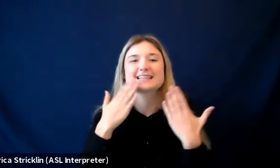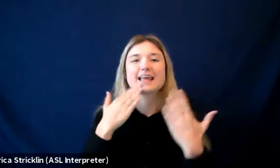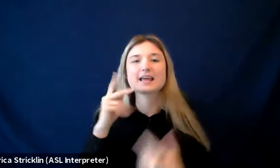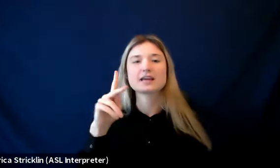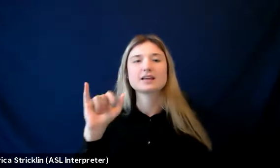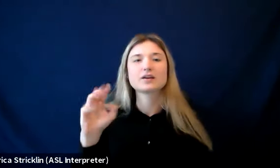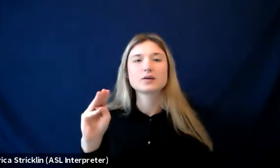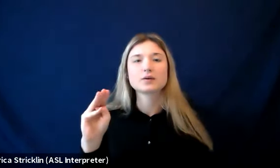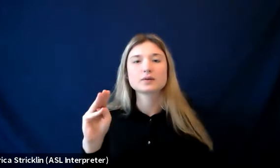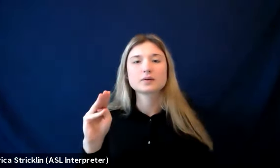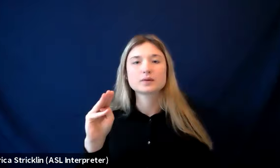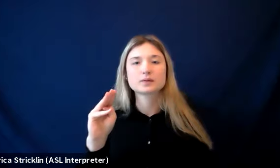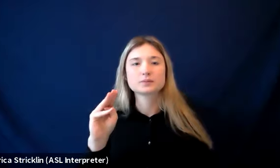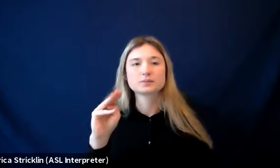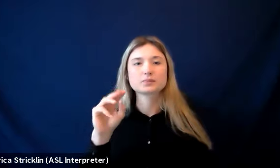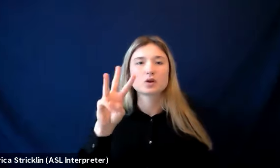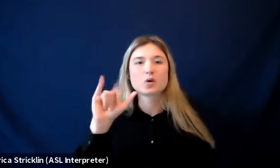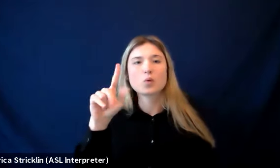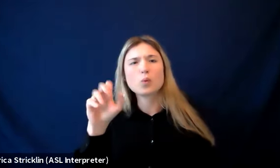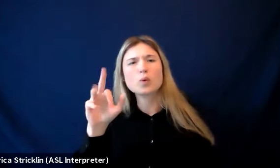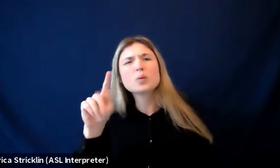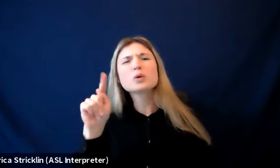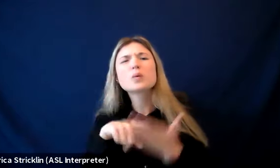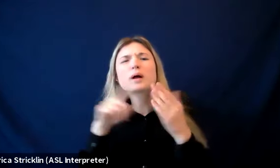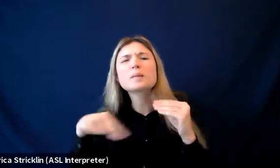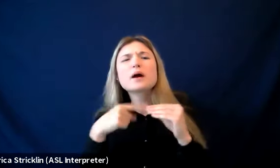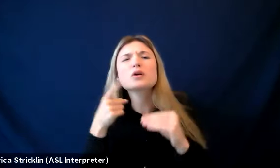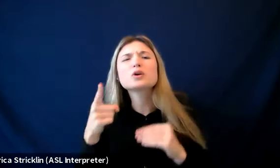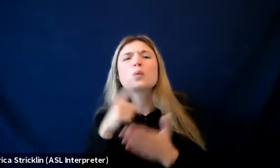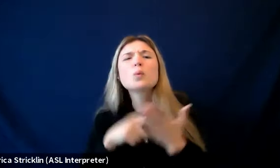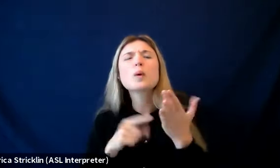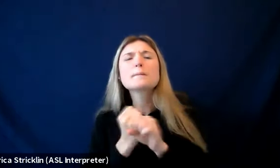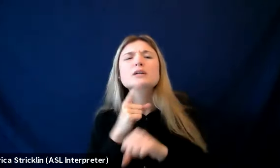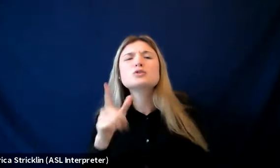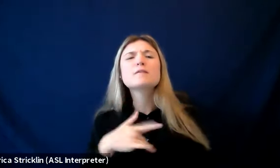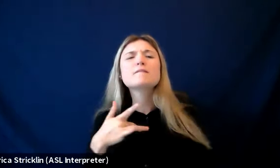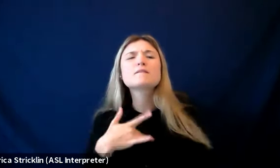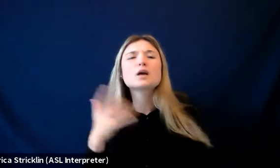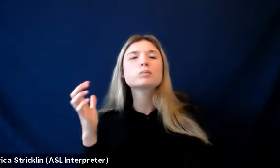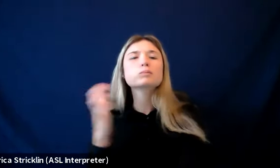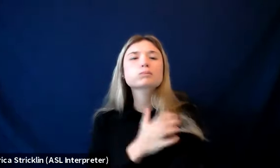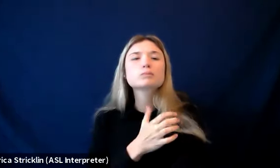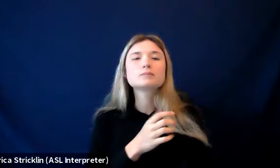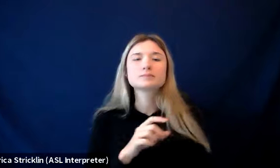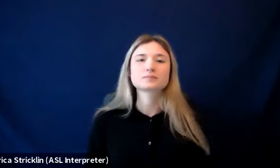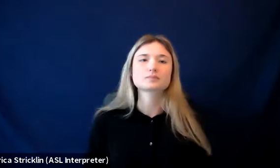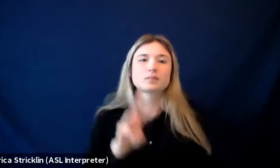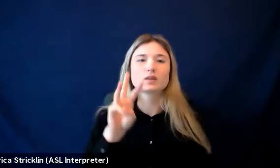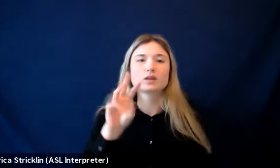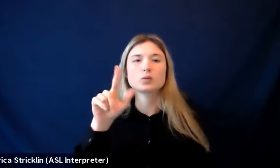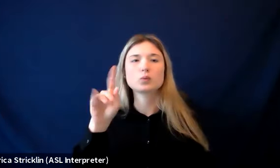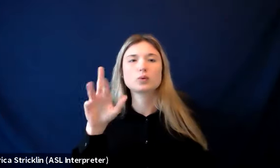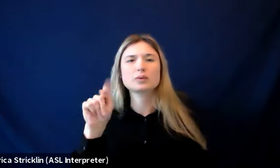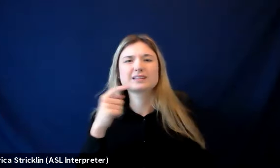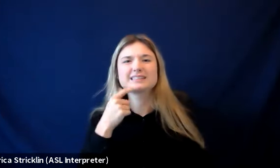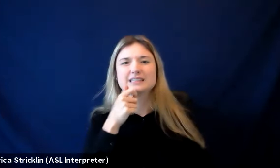What about you, what makes you feel the most empowered me.